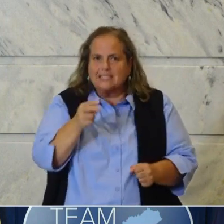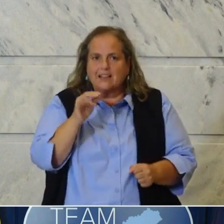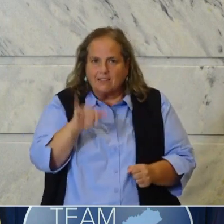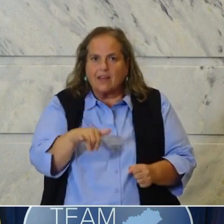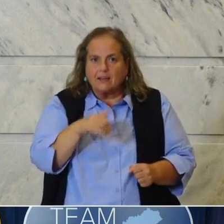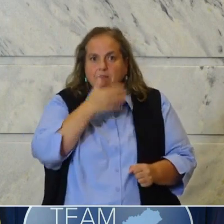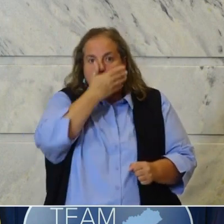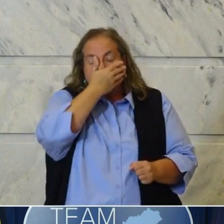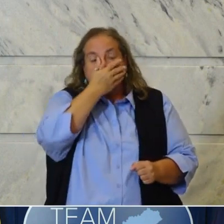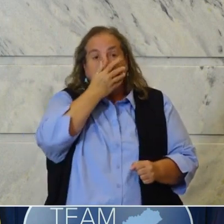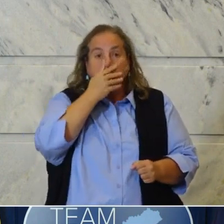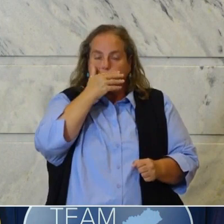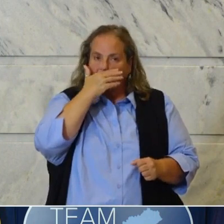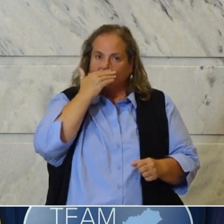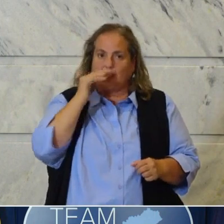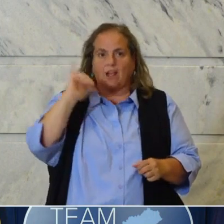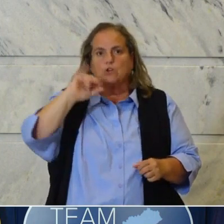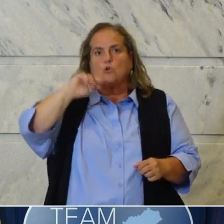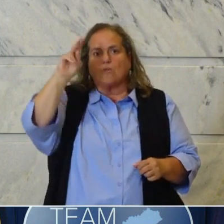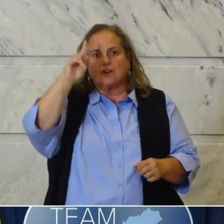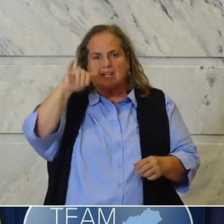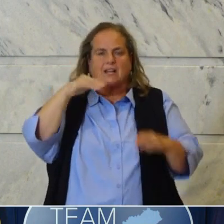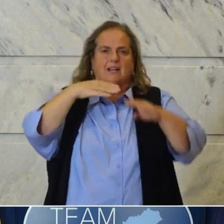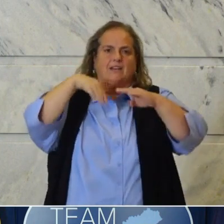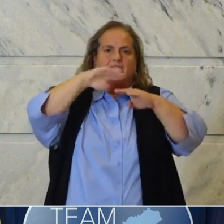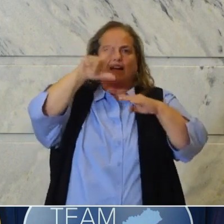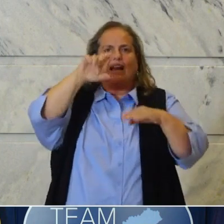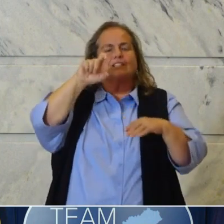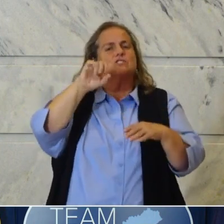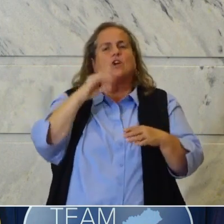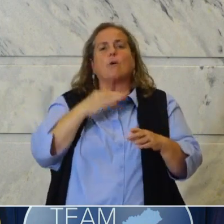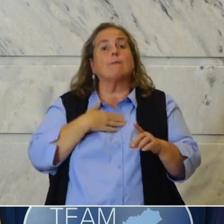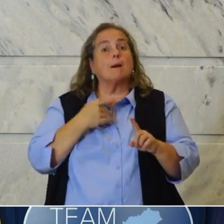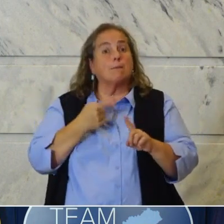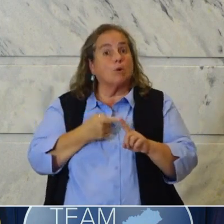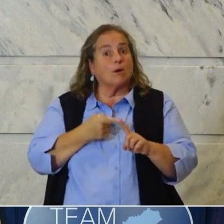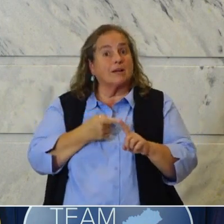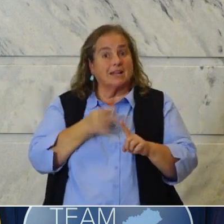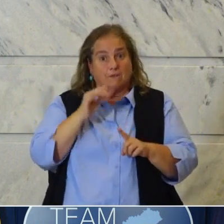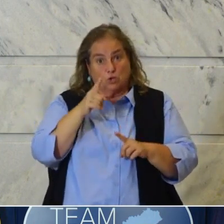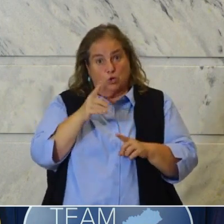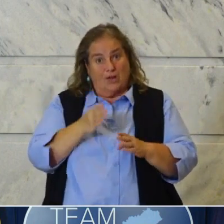but above Lexington. So the point is, if you are next to a county with very